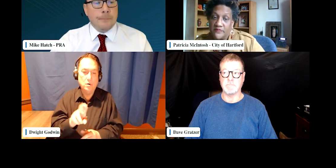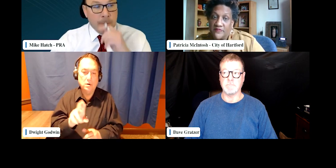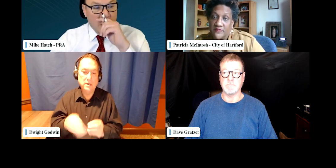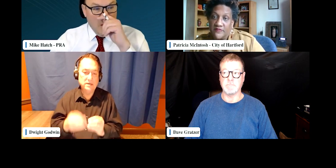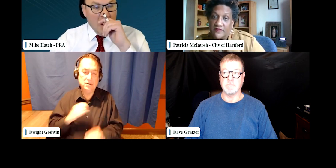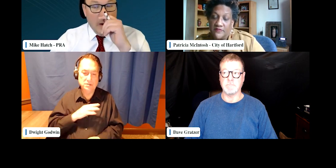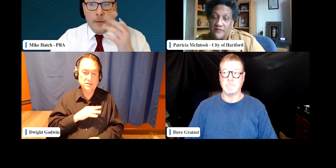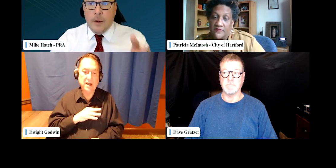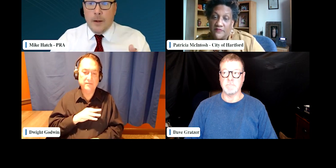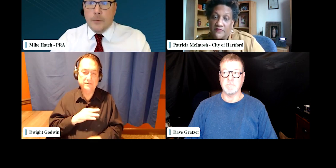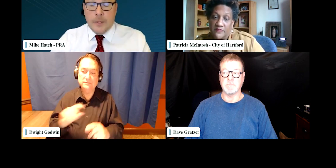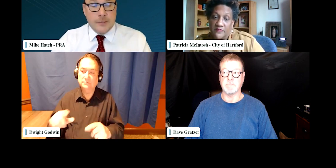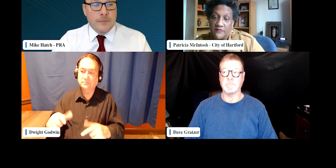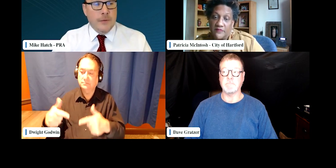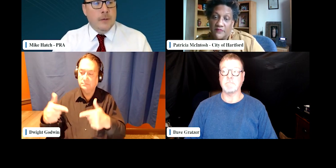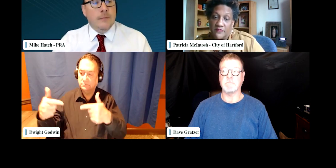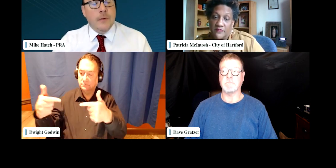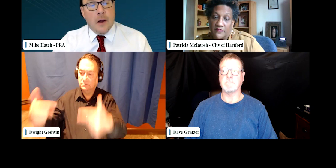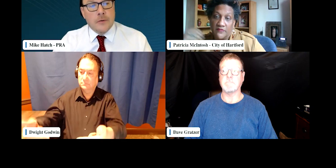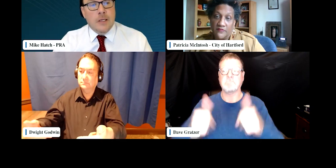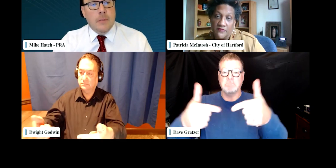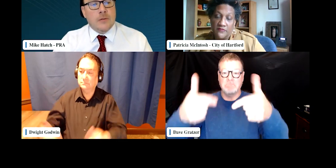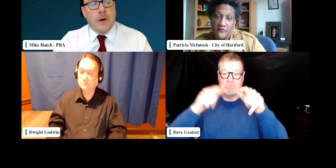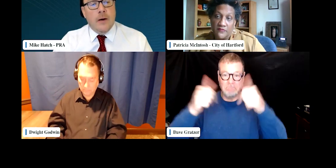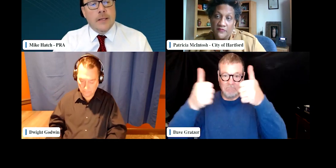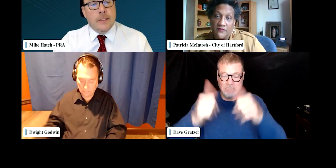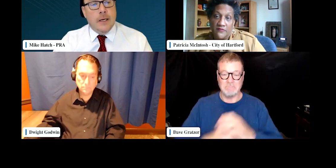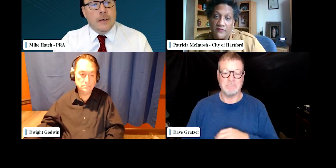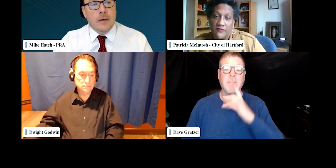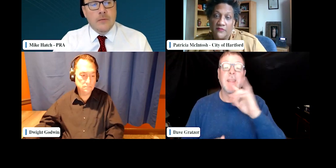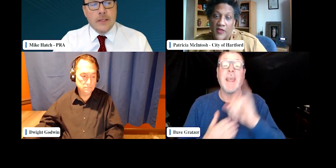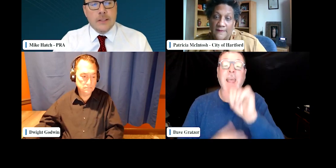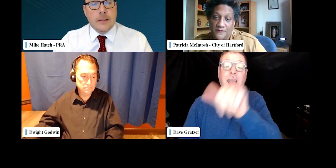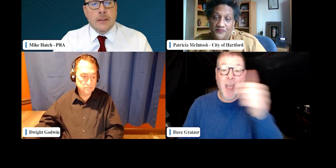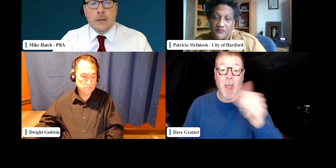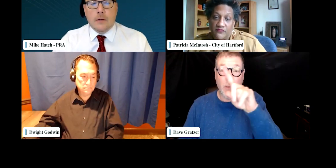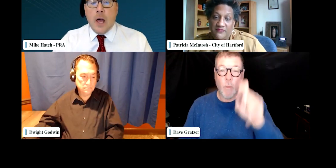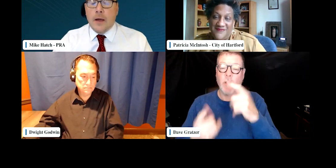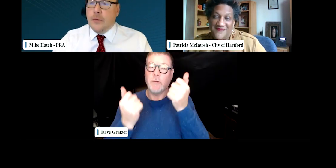Okay. Another question for the HEARTeam as far as convincing law enforcement